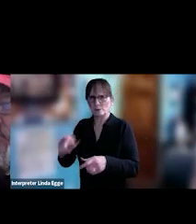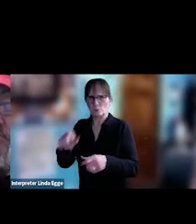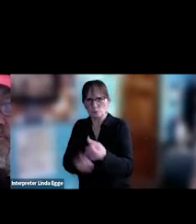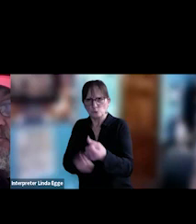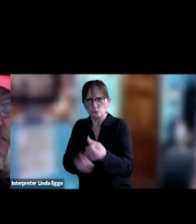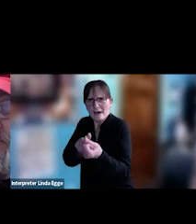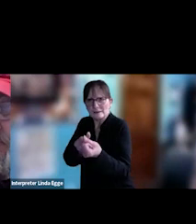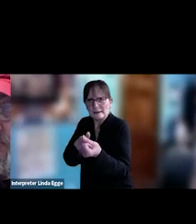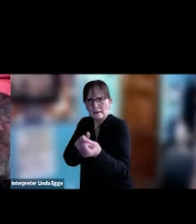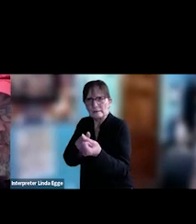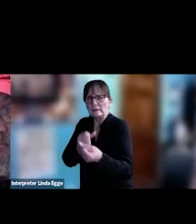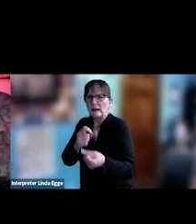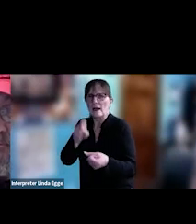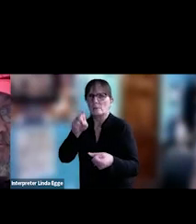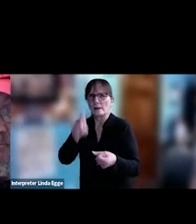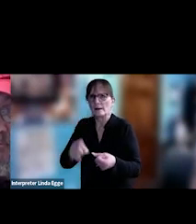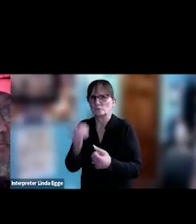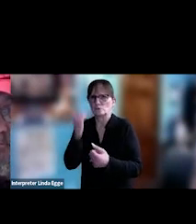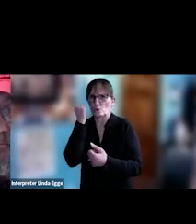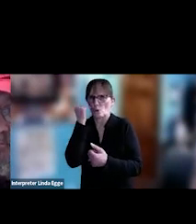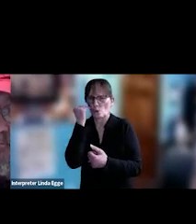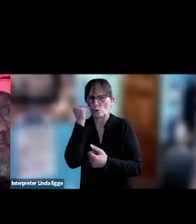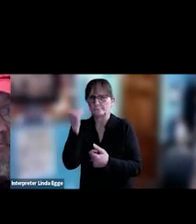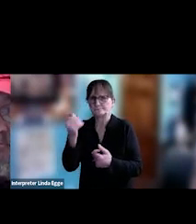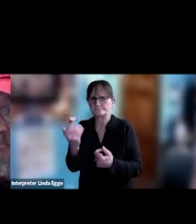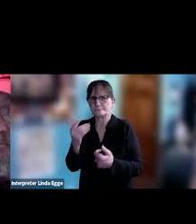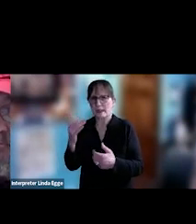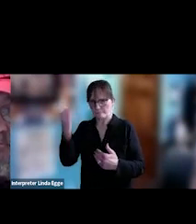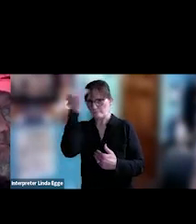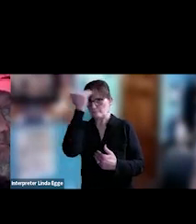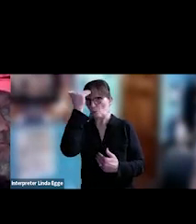and we have to know and be aware of what services